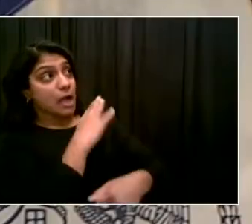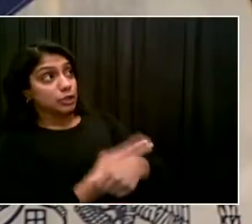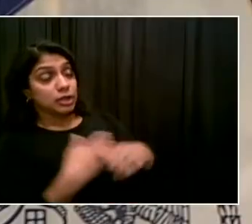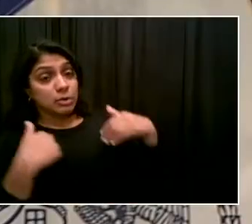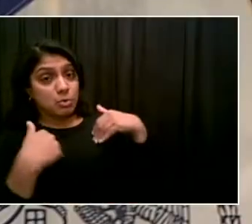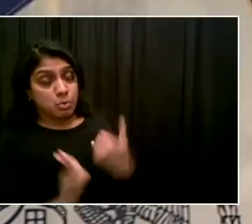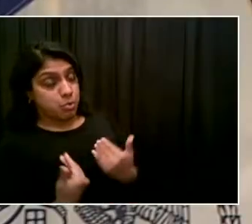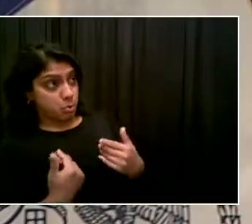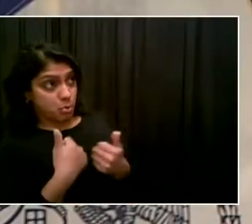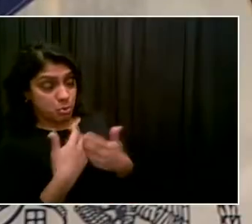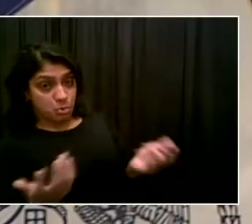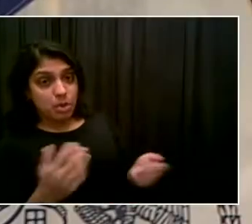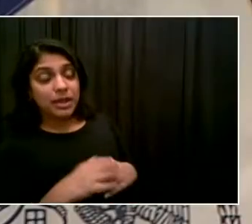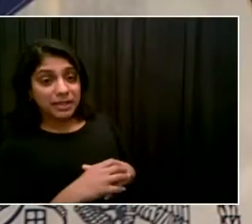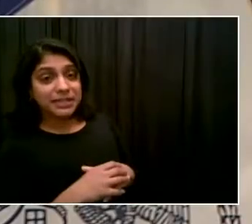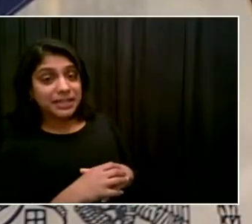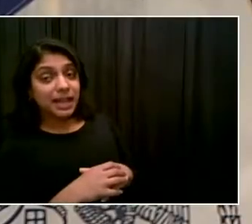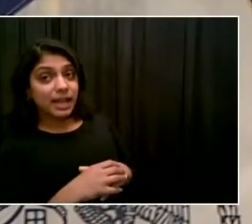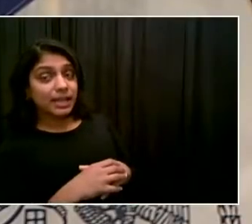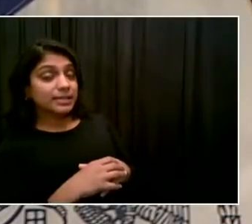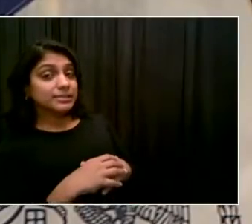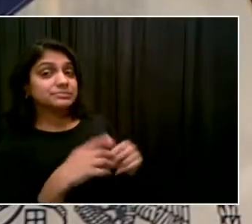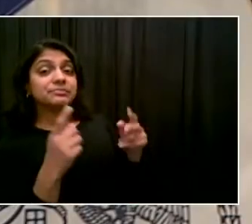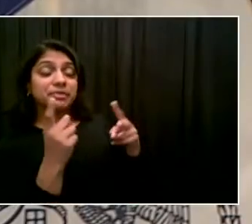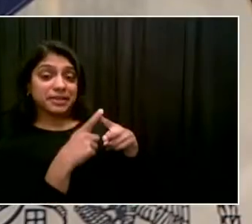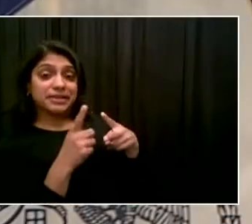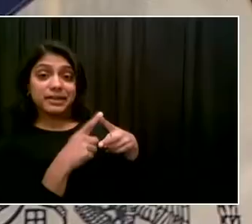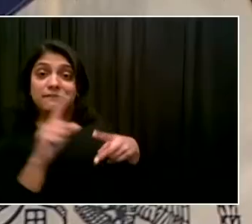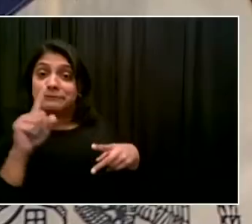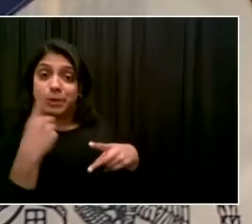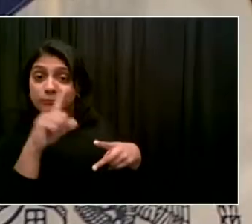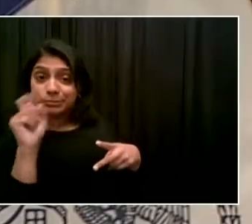SEASON?